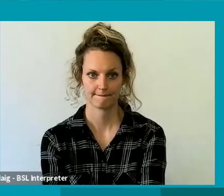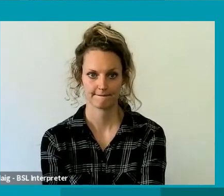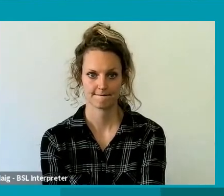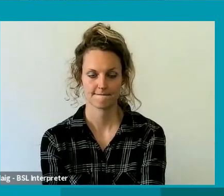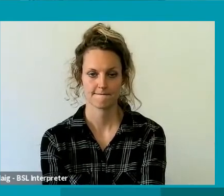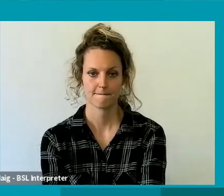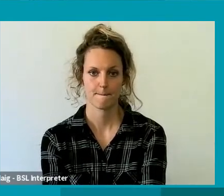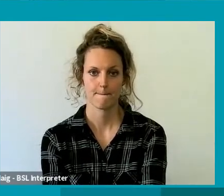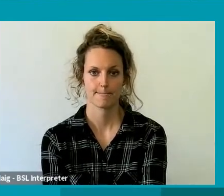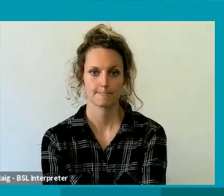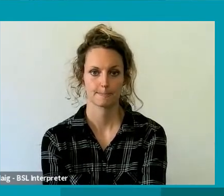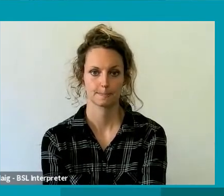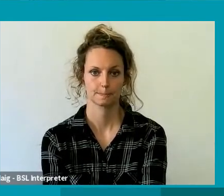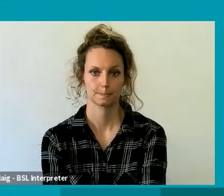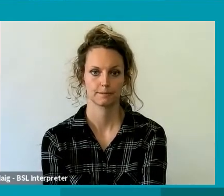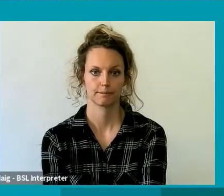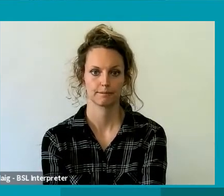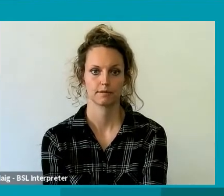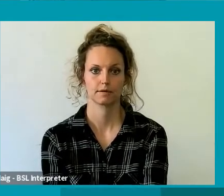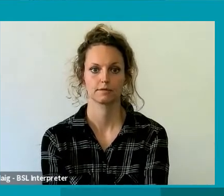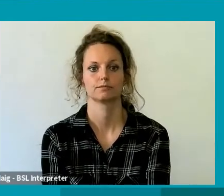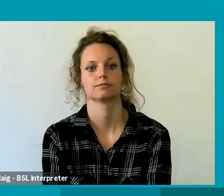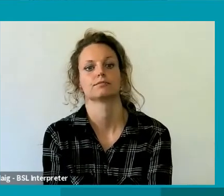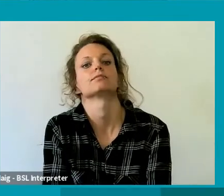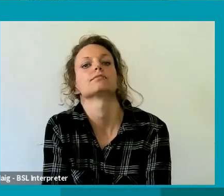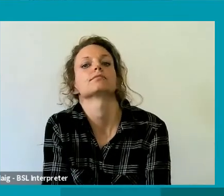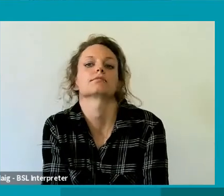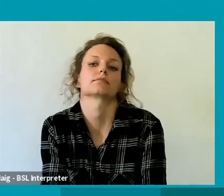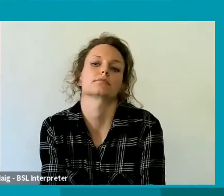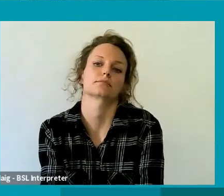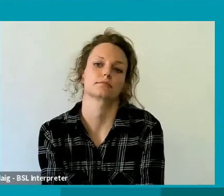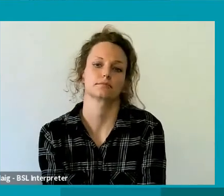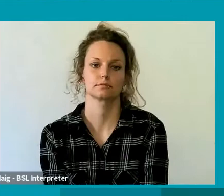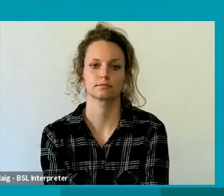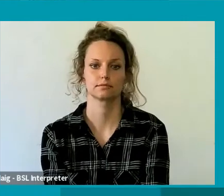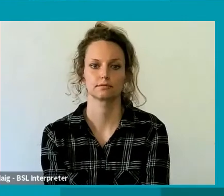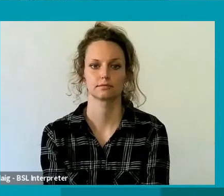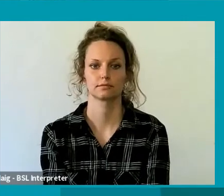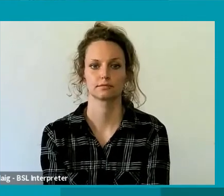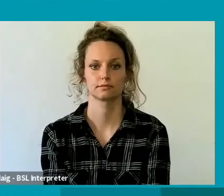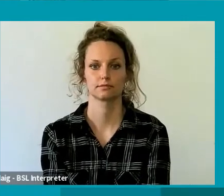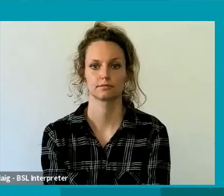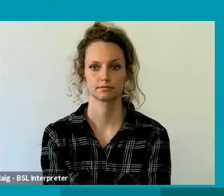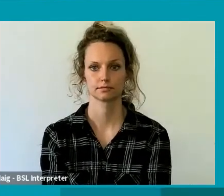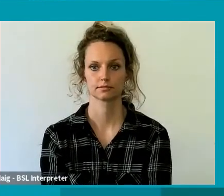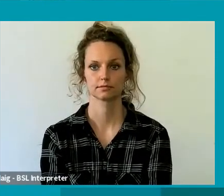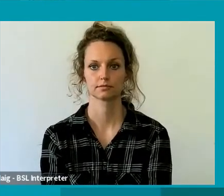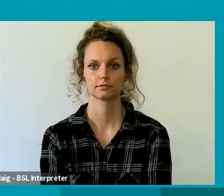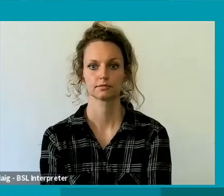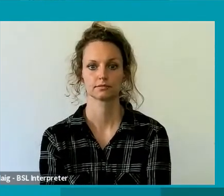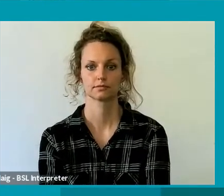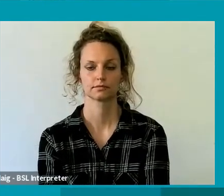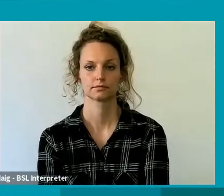on how and where to search. Includes accommodations. Message me here or call me on....